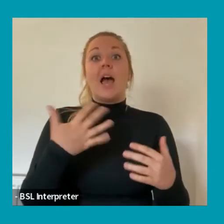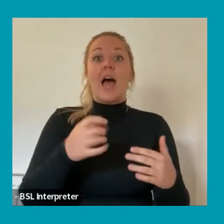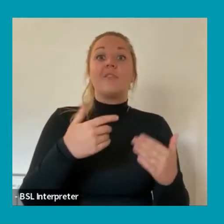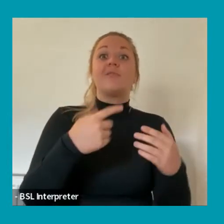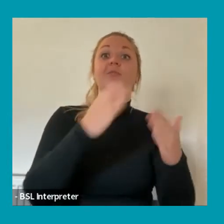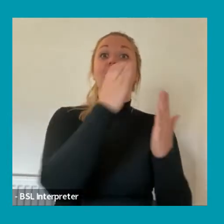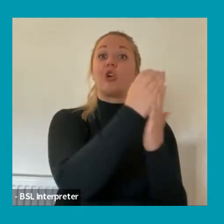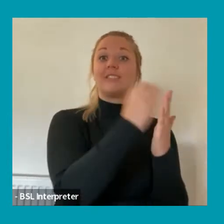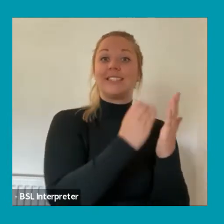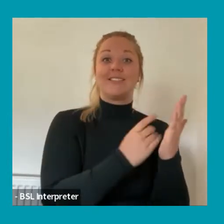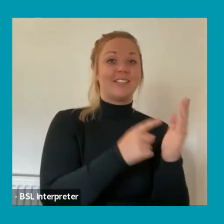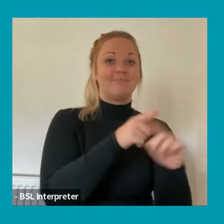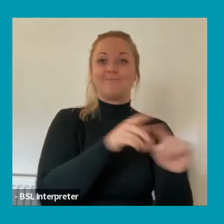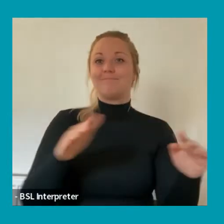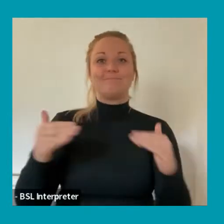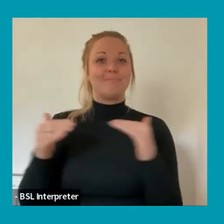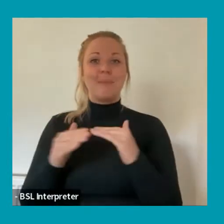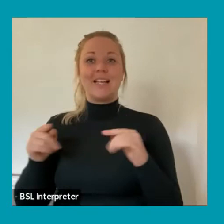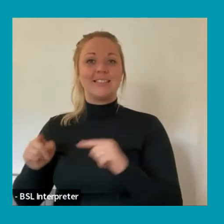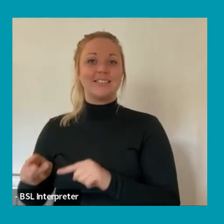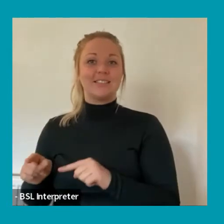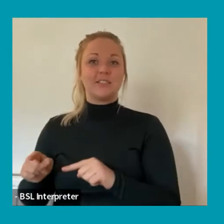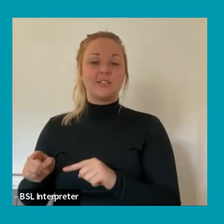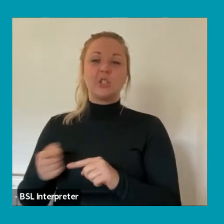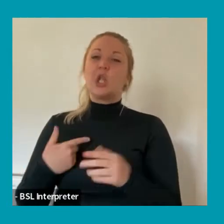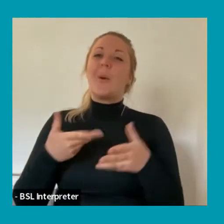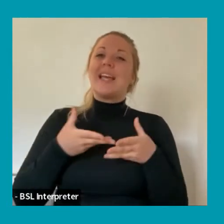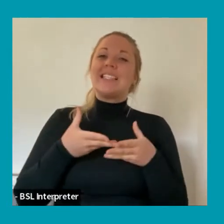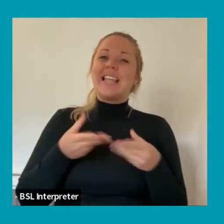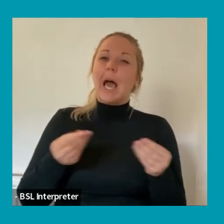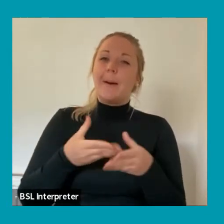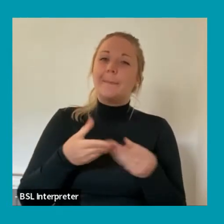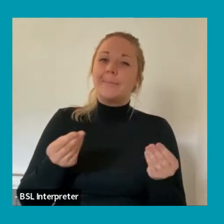There were gaps in provision. We wanted to make sure that whatever we offered,